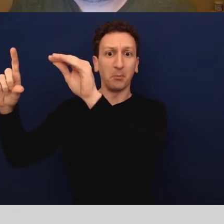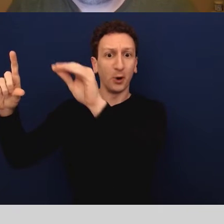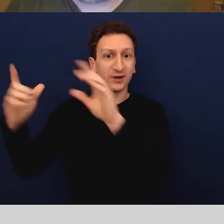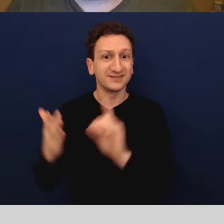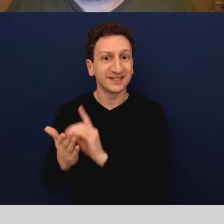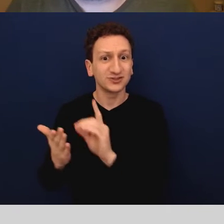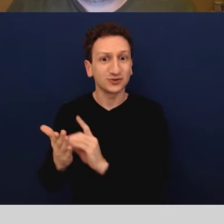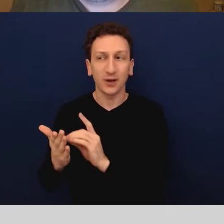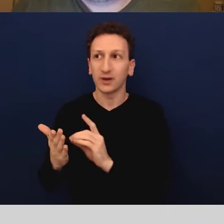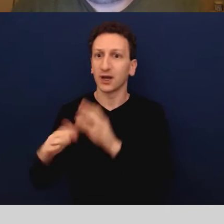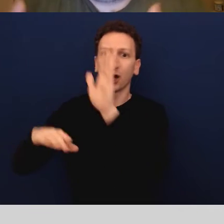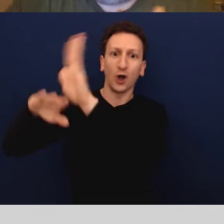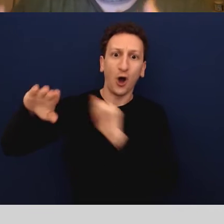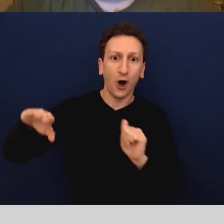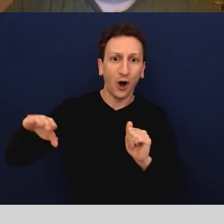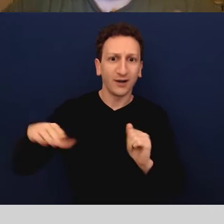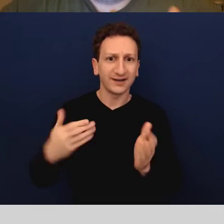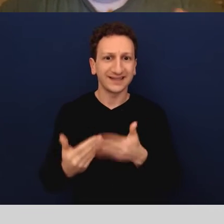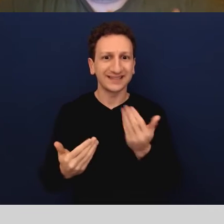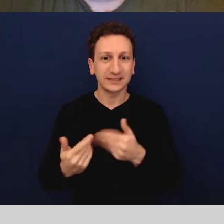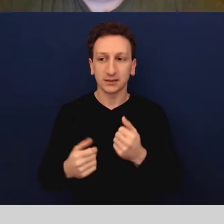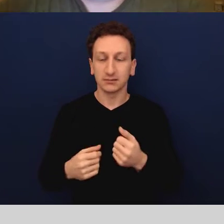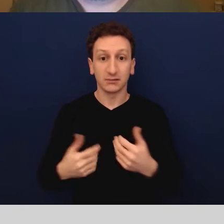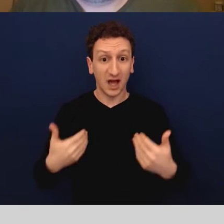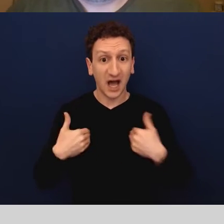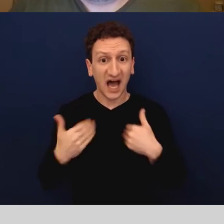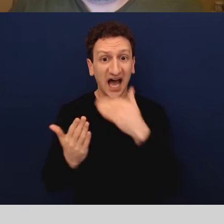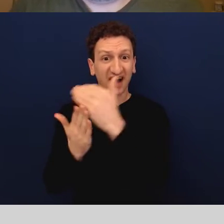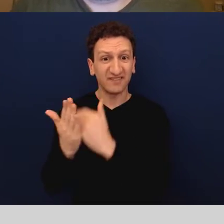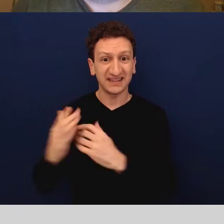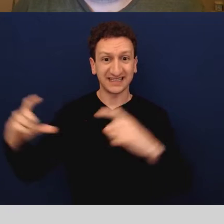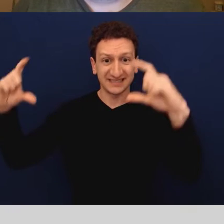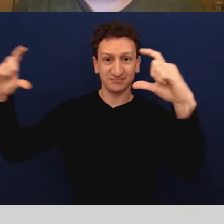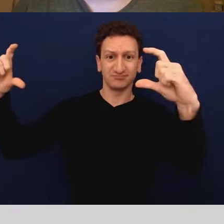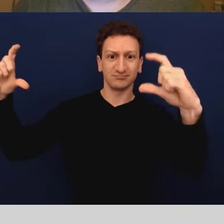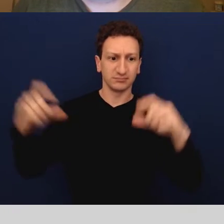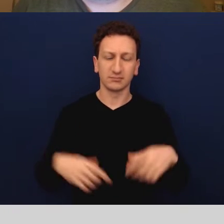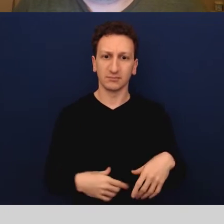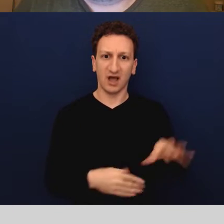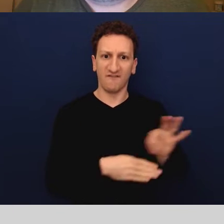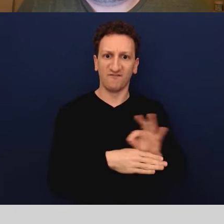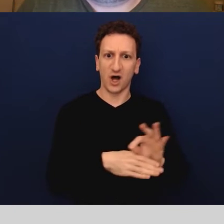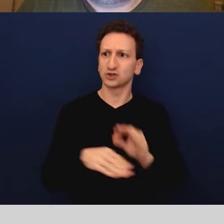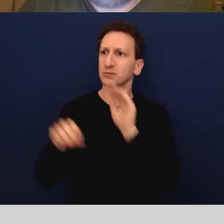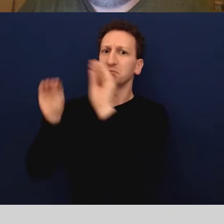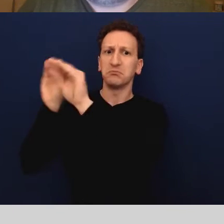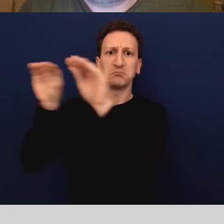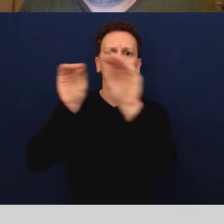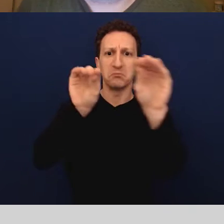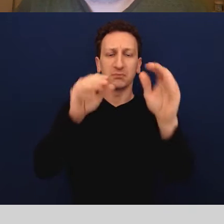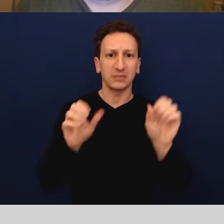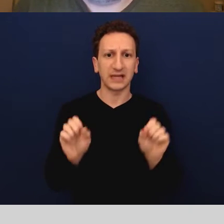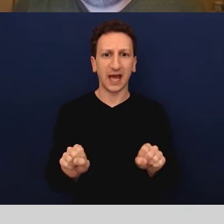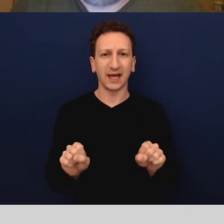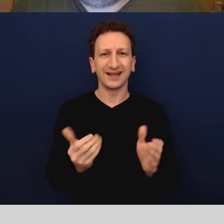Surely we should be able to use all this great infrastructure to make our functions look a little better.